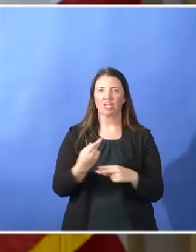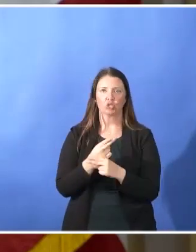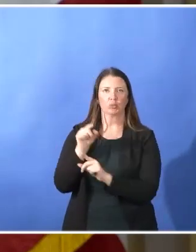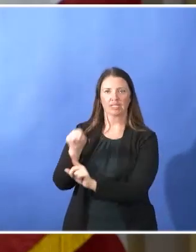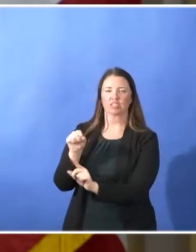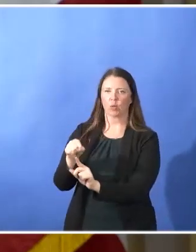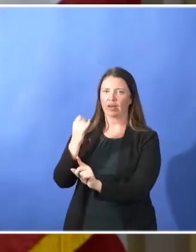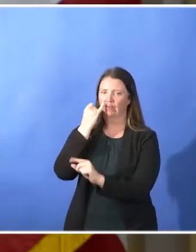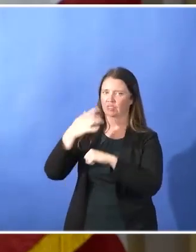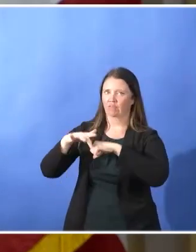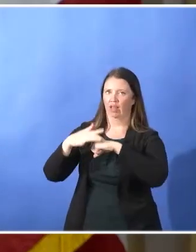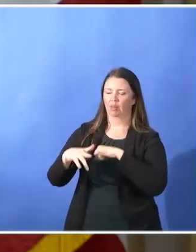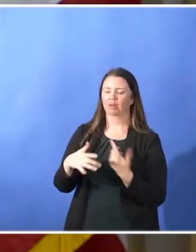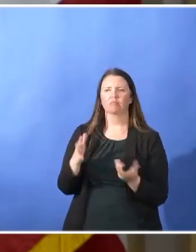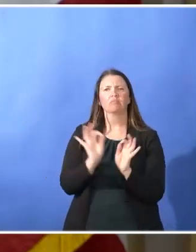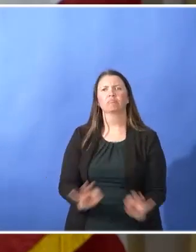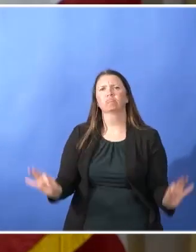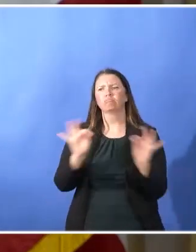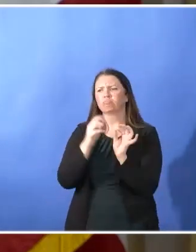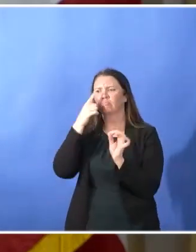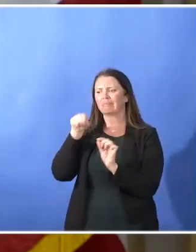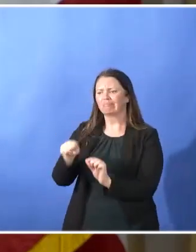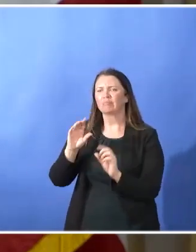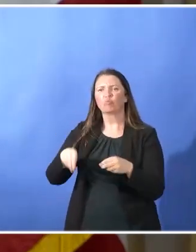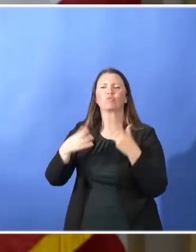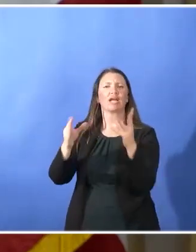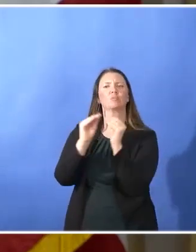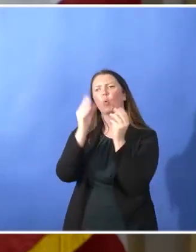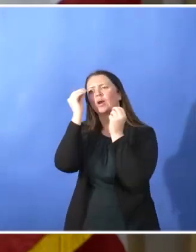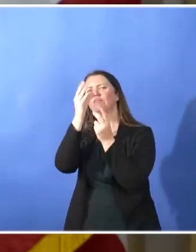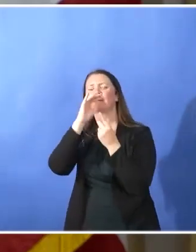LIKE HOW THOSE WHO RECEIVE IT SHOULD RESPONSE TO THE EMERGENCY. THESE MODERNIZE ONE OF OUR MOST